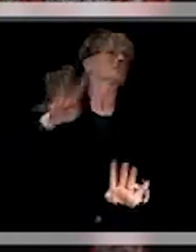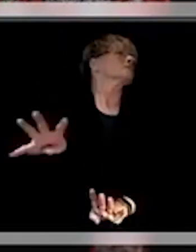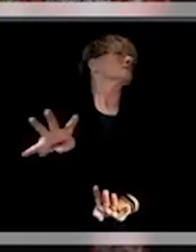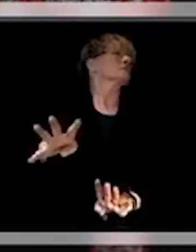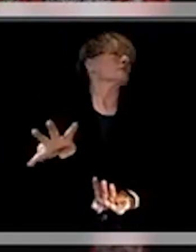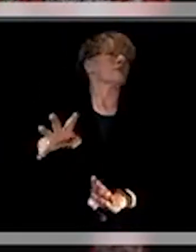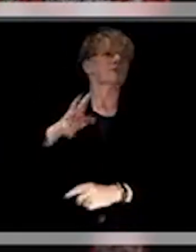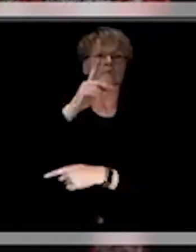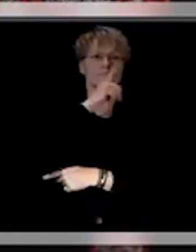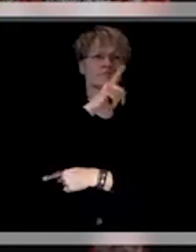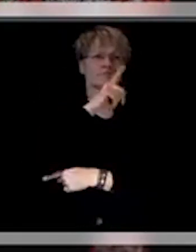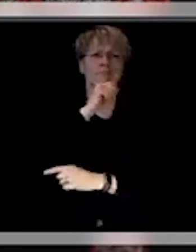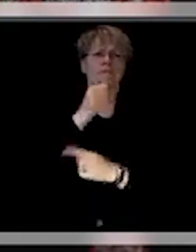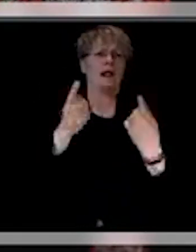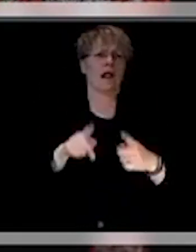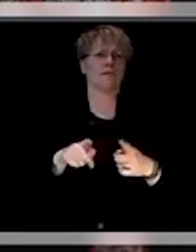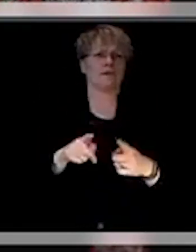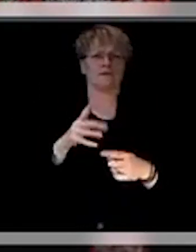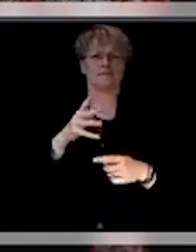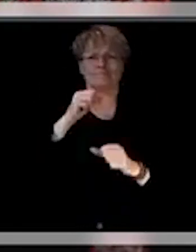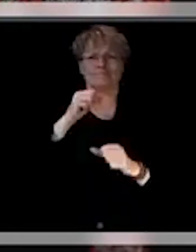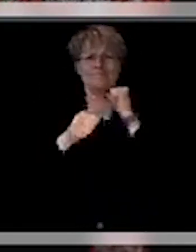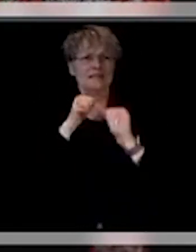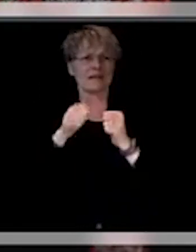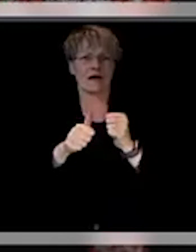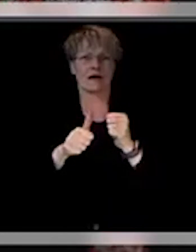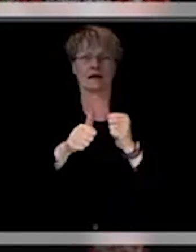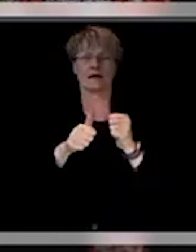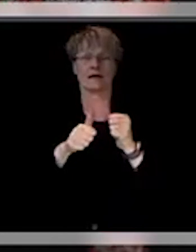the scenes, there's so much going on that people can't see we have a very aggressive